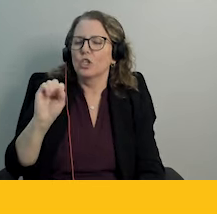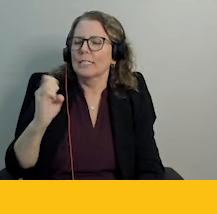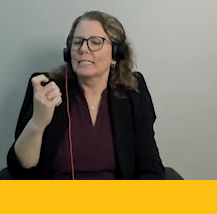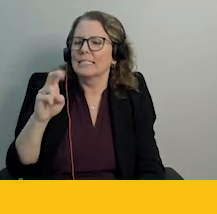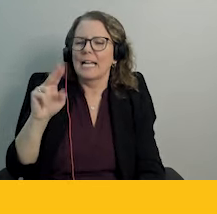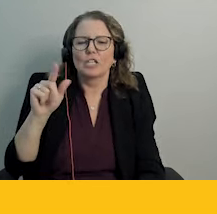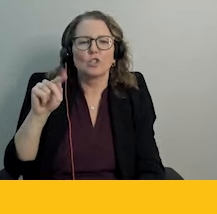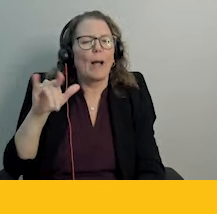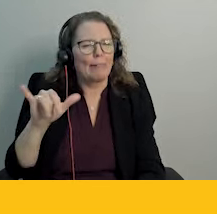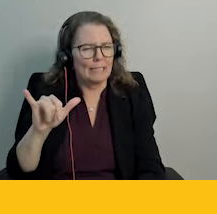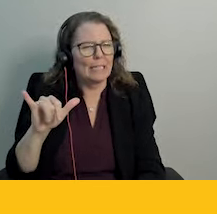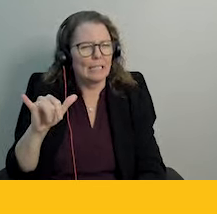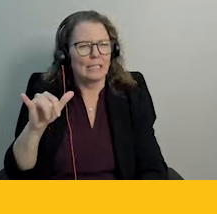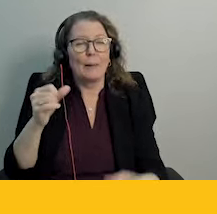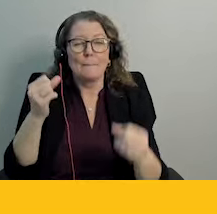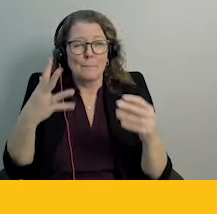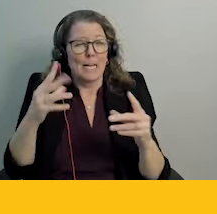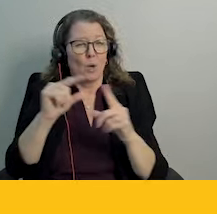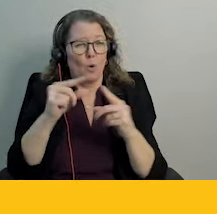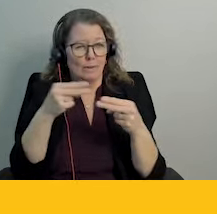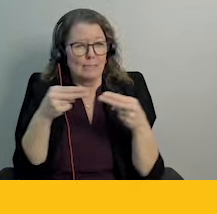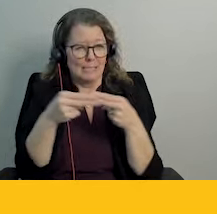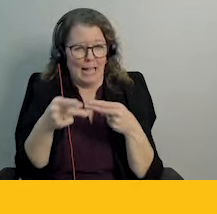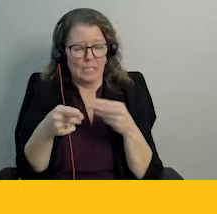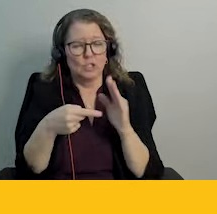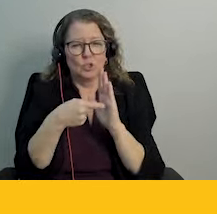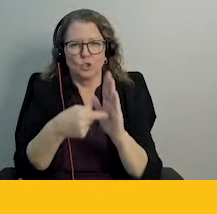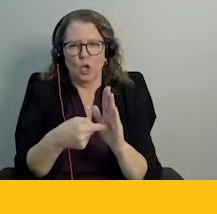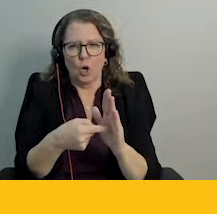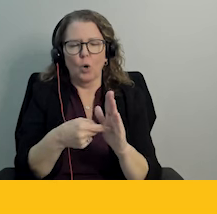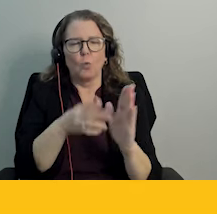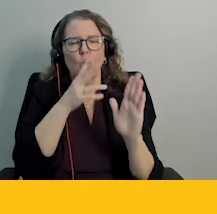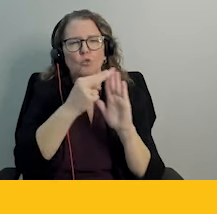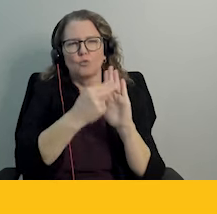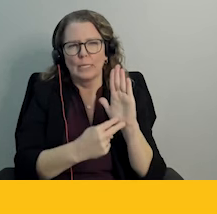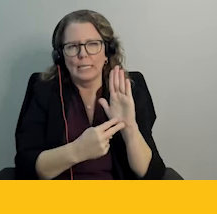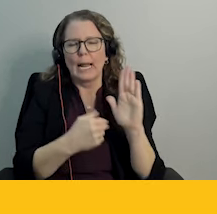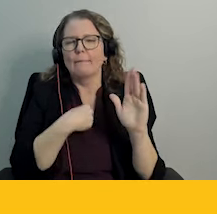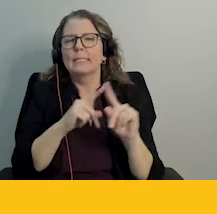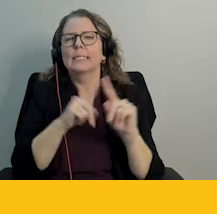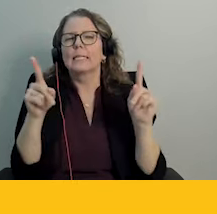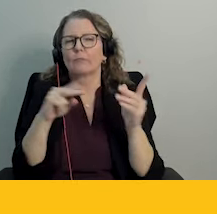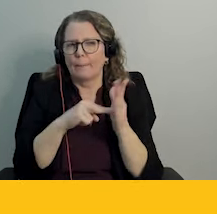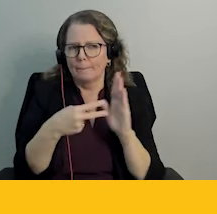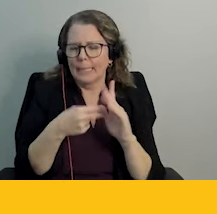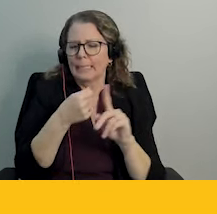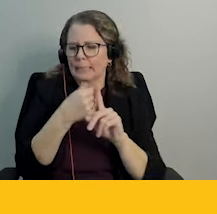And it's a lot of words on this slide, but I'll just read through them kind of verbatim because there are a lot of different definitions for each of these words.